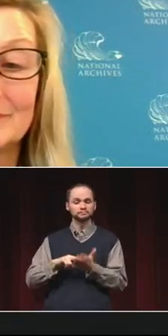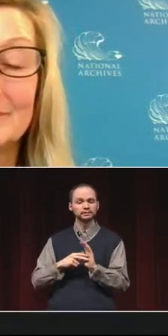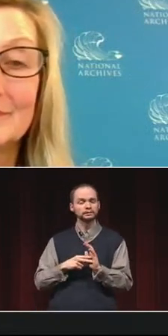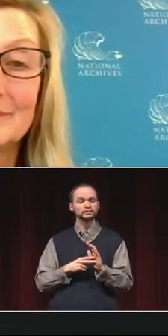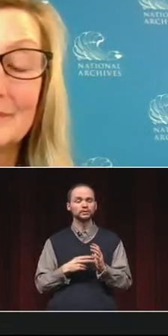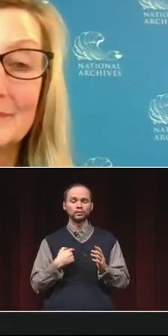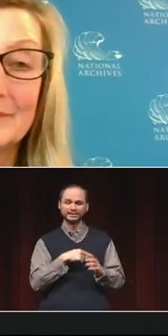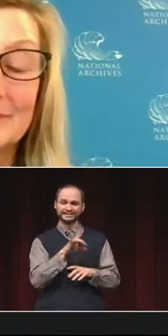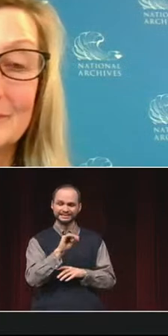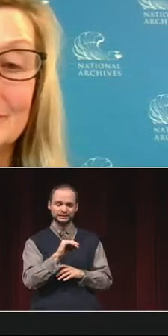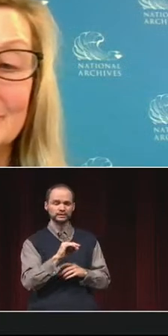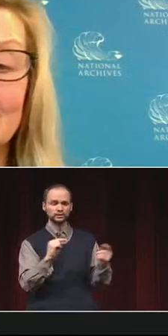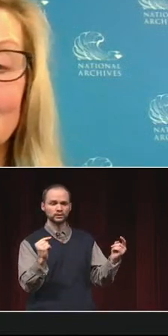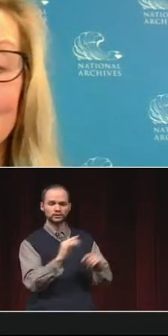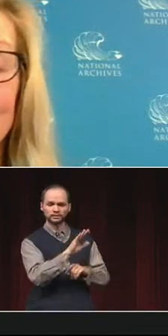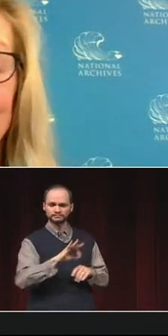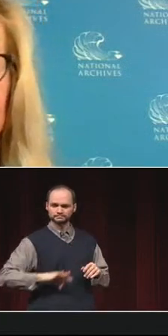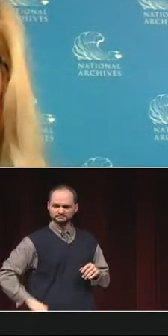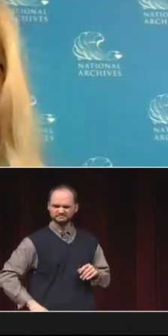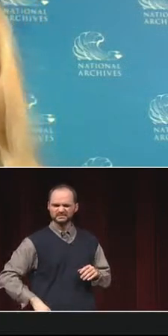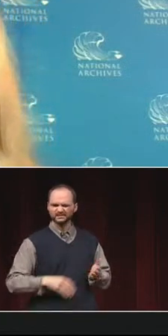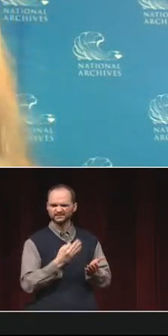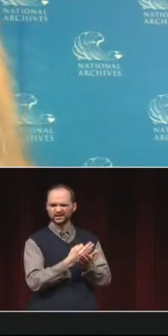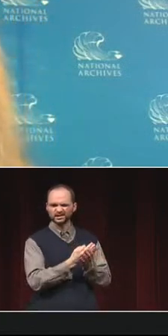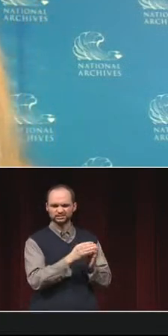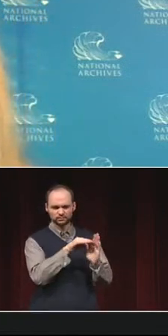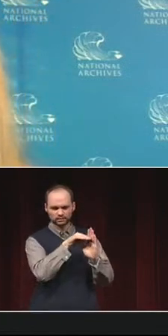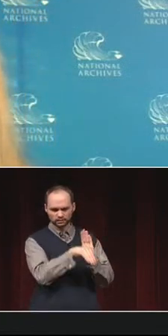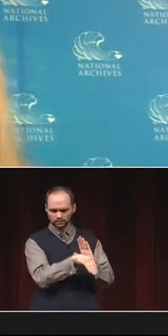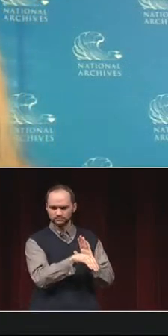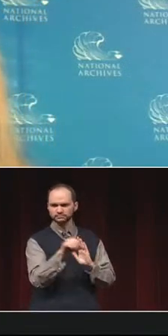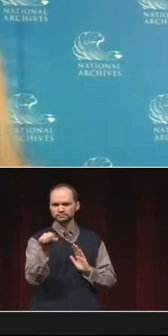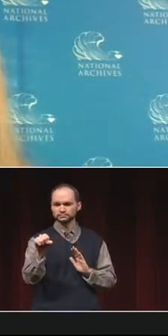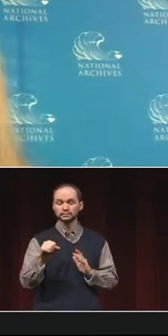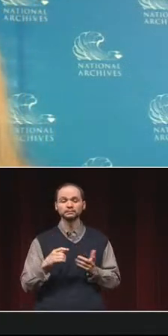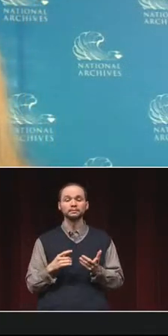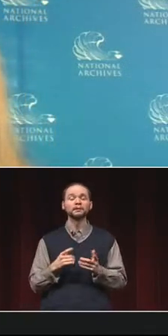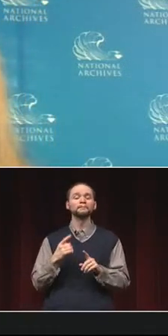But also there were several court cases that were in play at the time to change the laws.